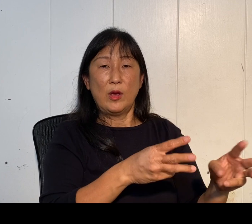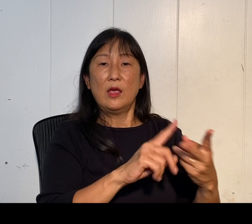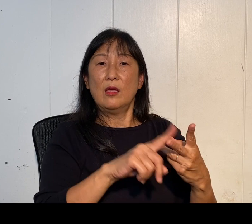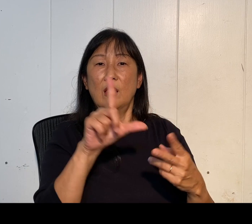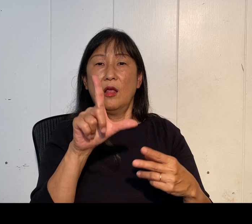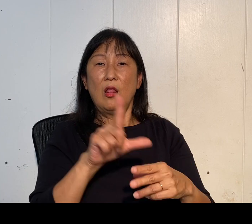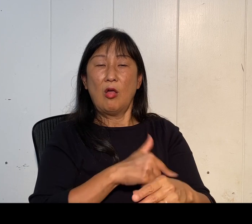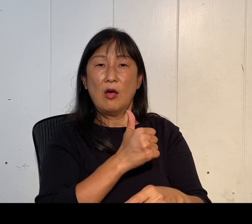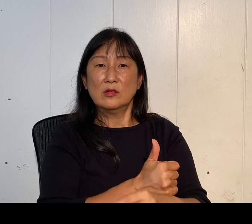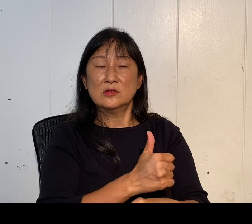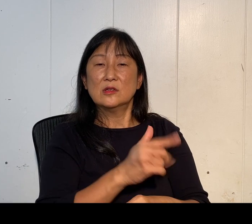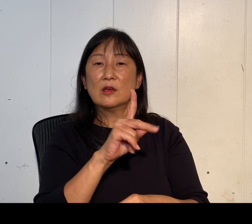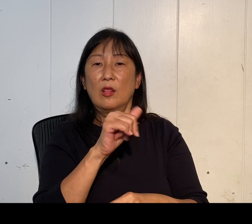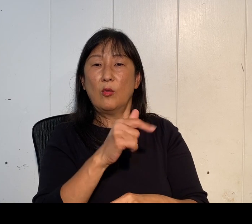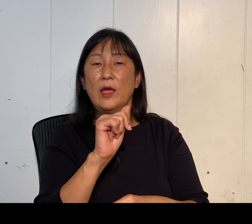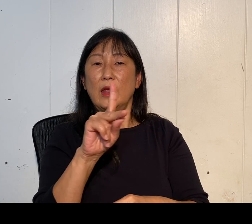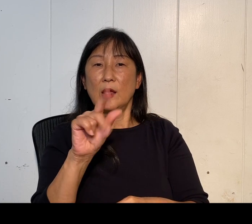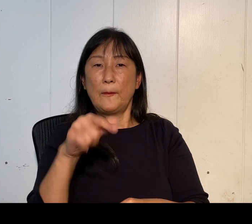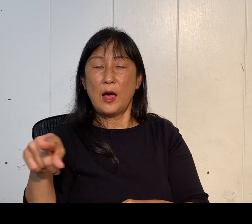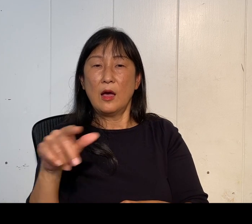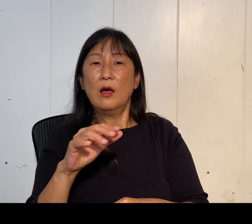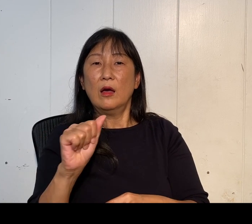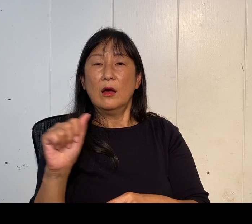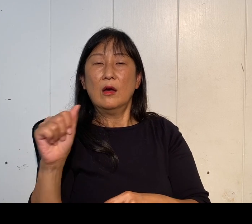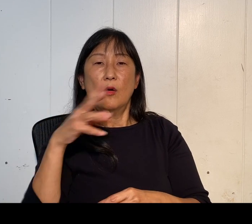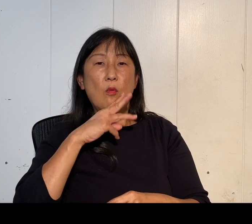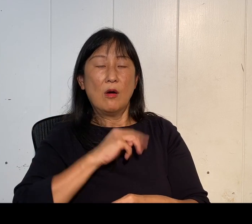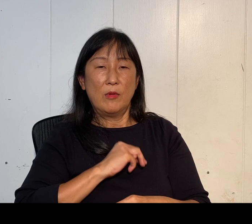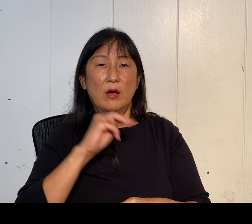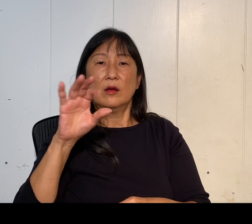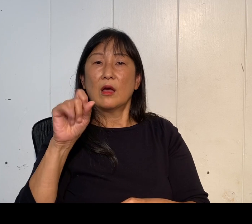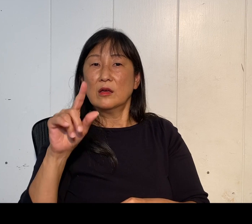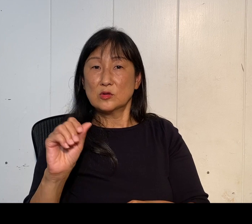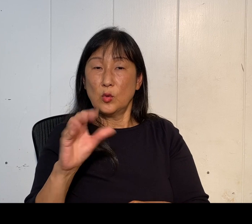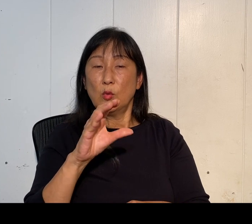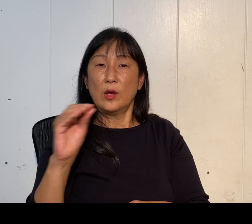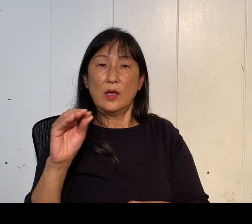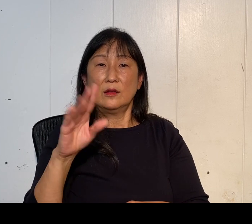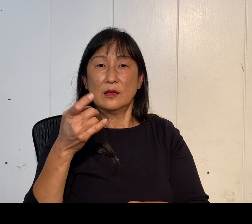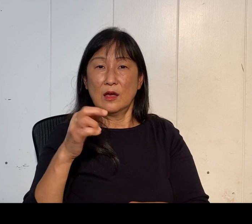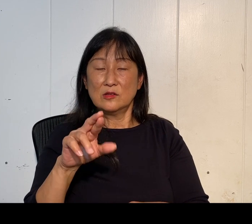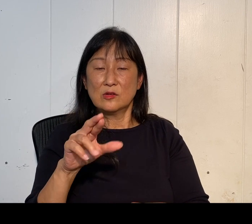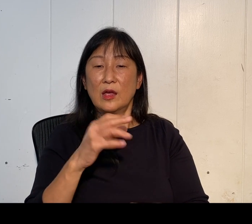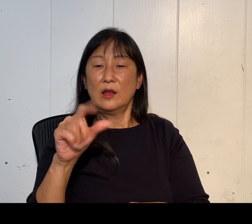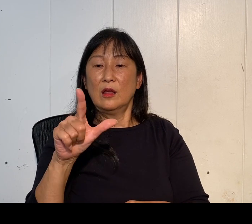Kapaa, Longs Koloa and Kapaa, Walmart, Costco, Kaiser, and Lihue Pharmacy.